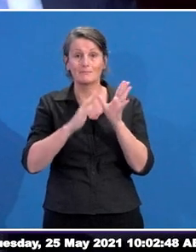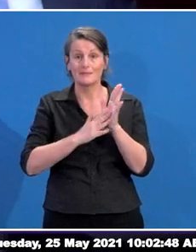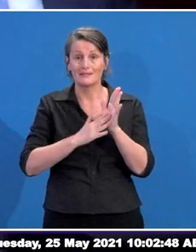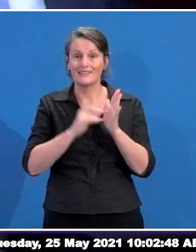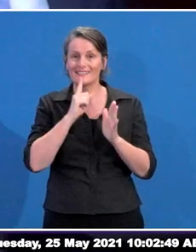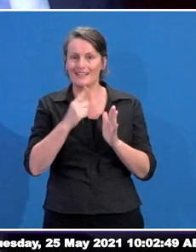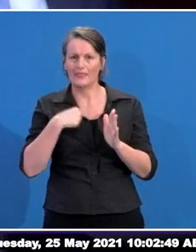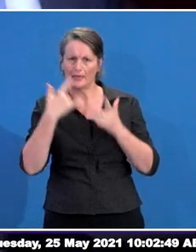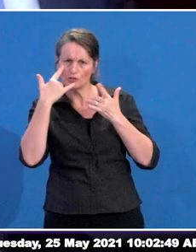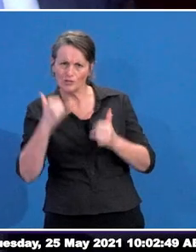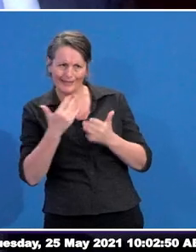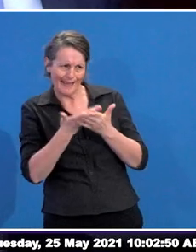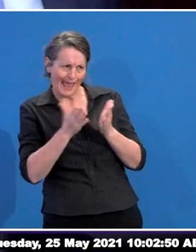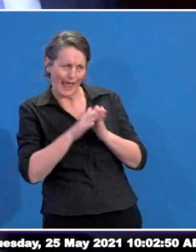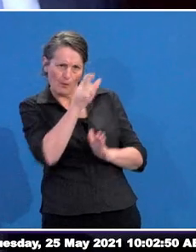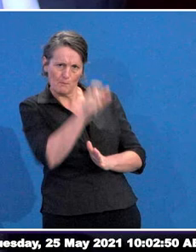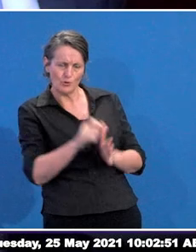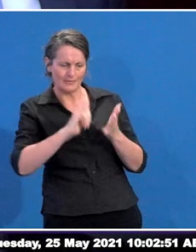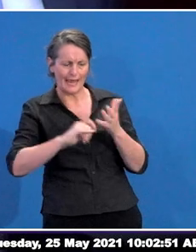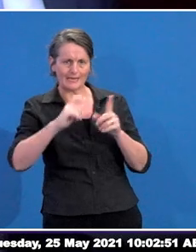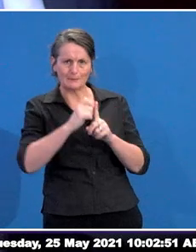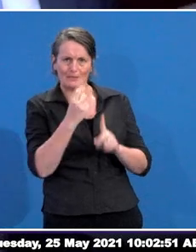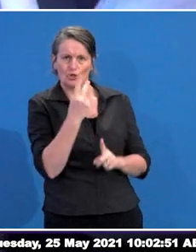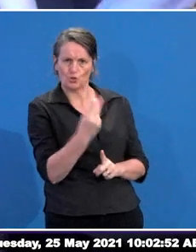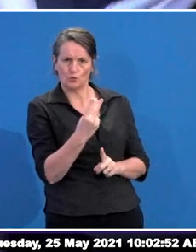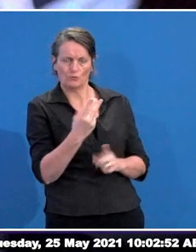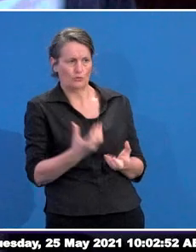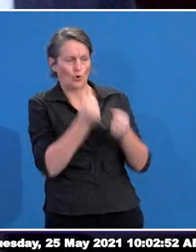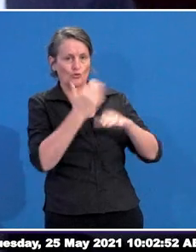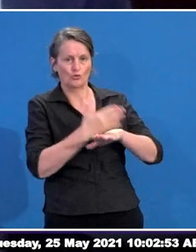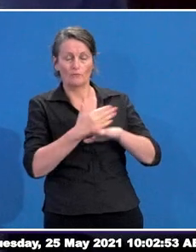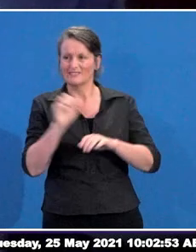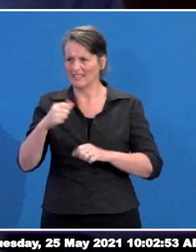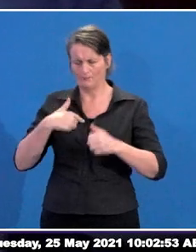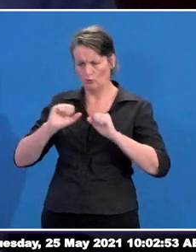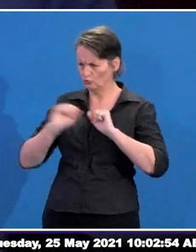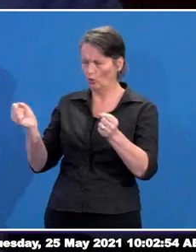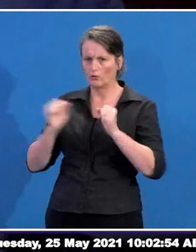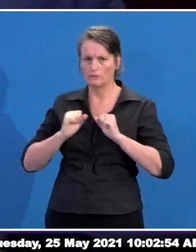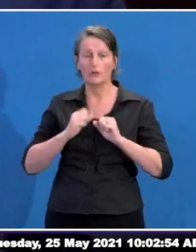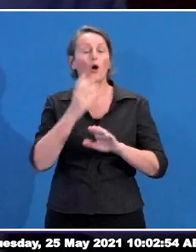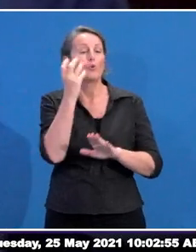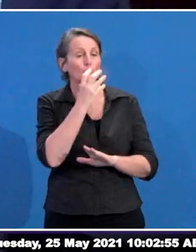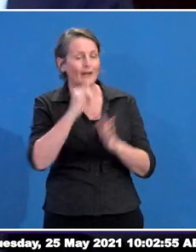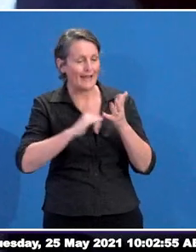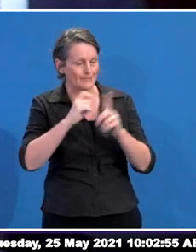I'm paraphrasing there. Yeah, I was horrified. So SP1, (CROSSTALK)